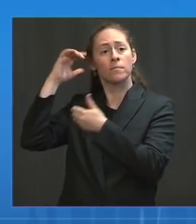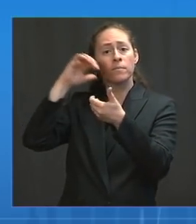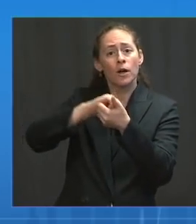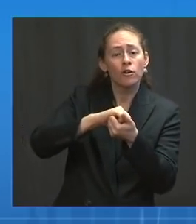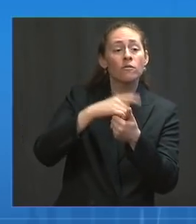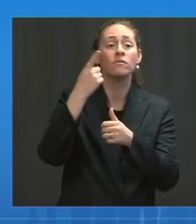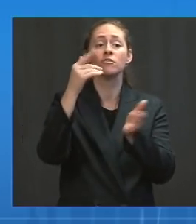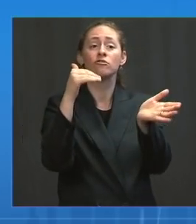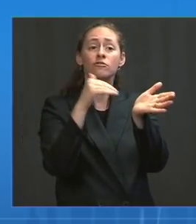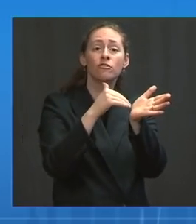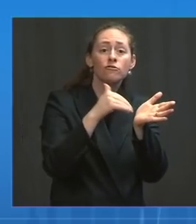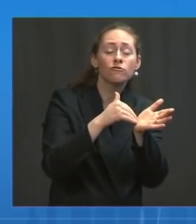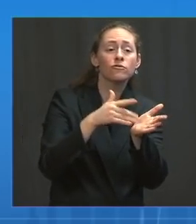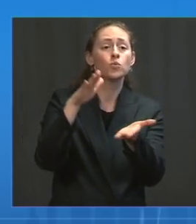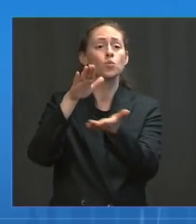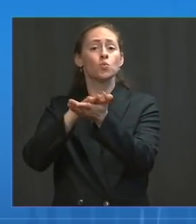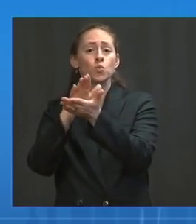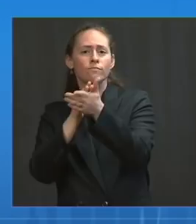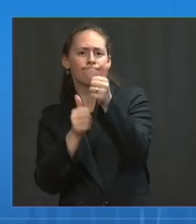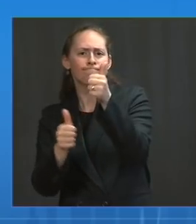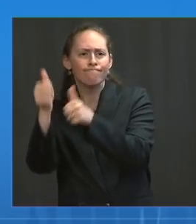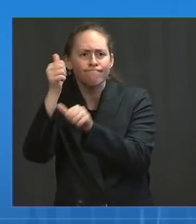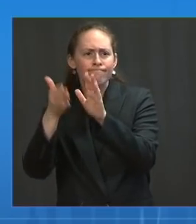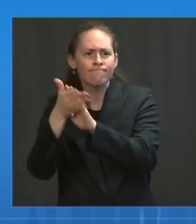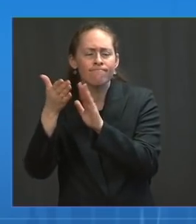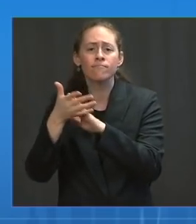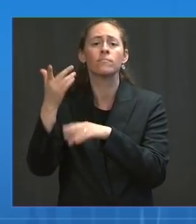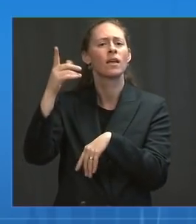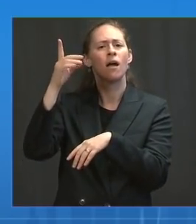employers, faith leaders and community organizers,